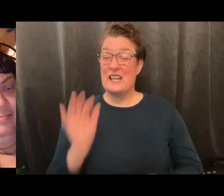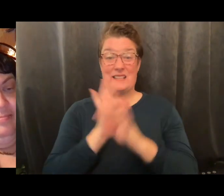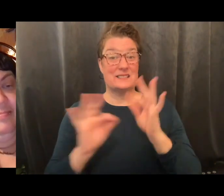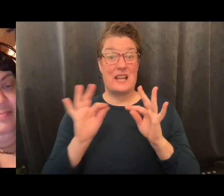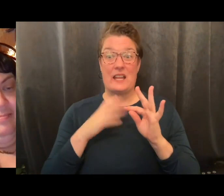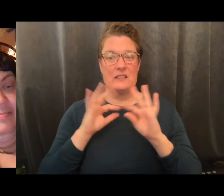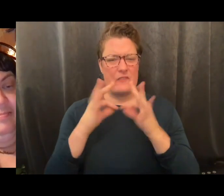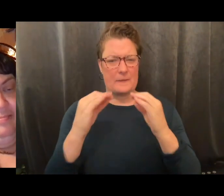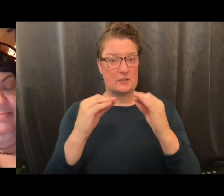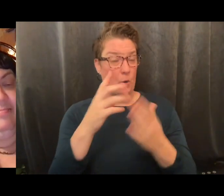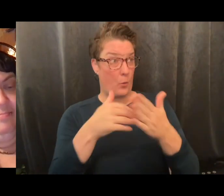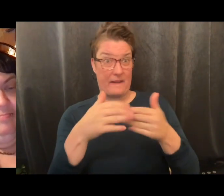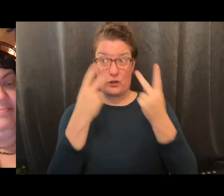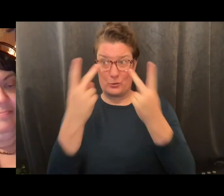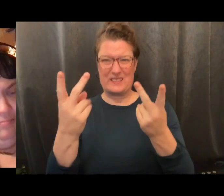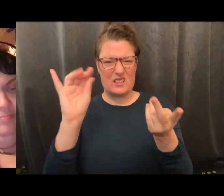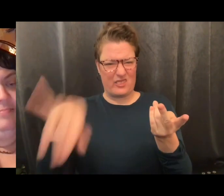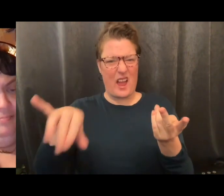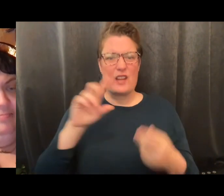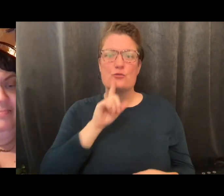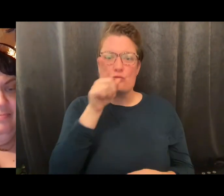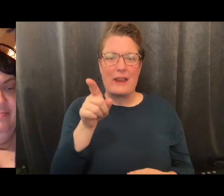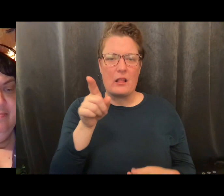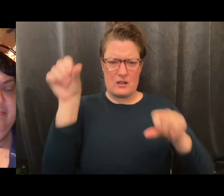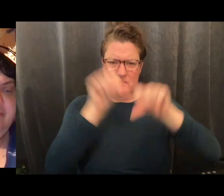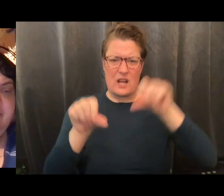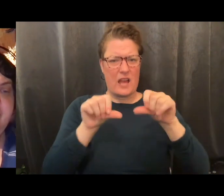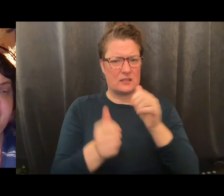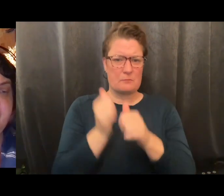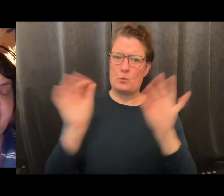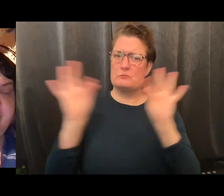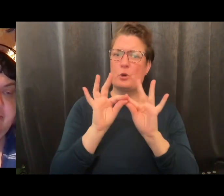And, uh, so I've been, I started my own personal spiritual quest,